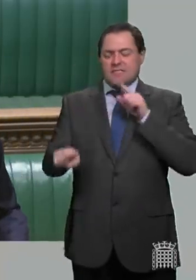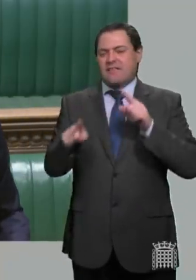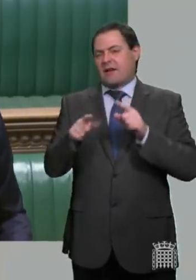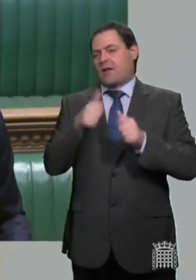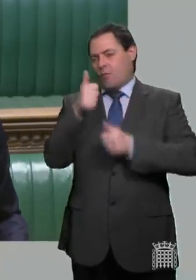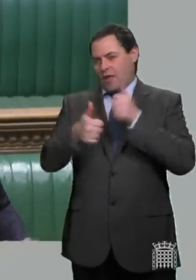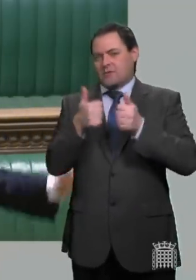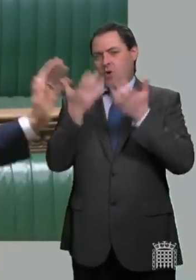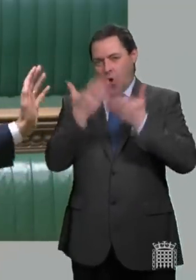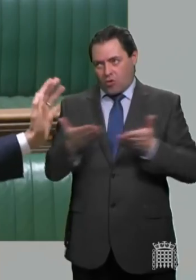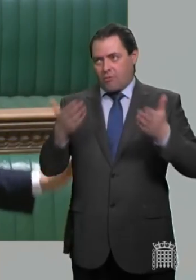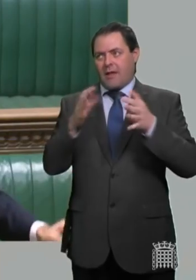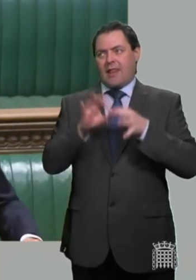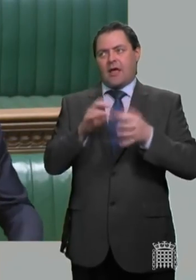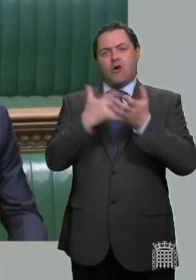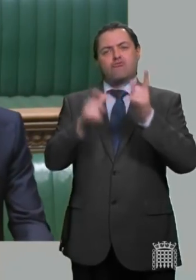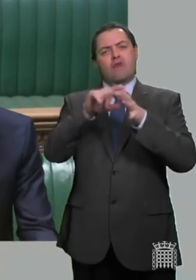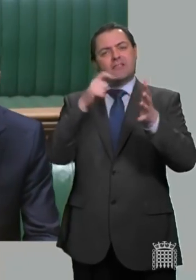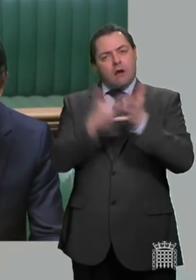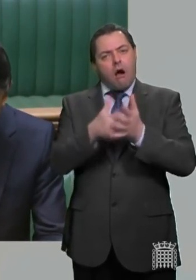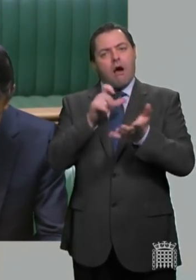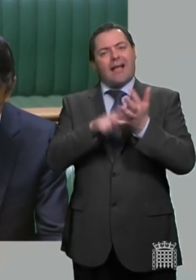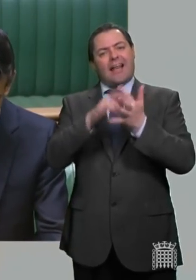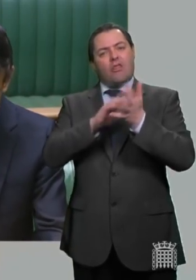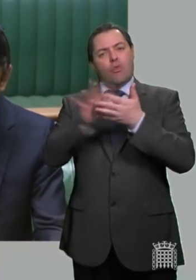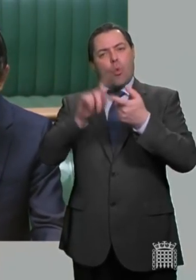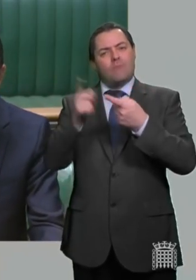Members for Redcar (Jacob Young), for Cleethorpes (Martin Vickers) and for Great Grimsby (Lia Nici),